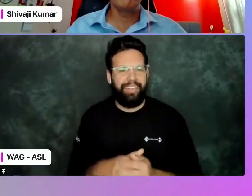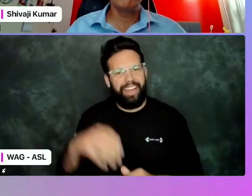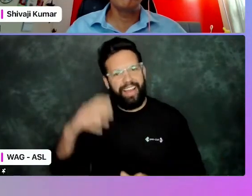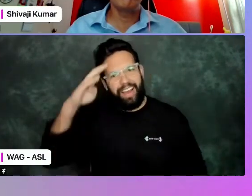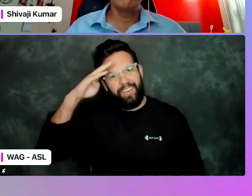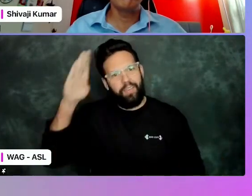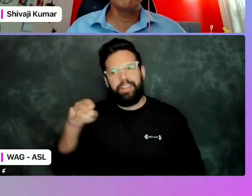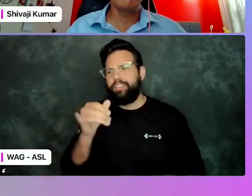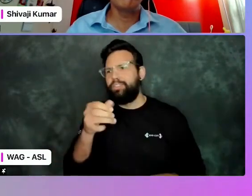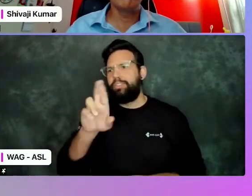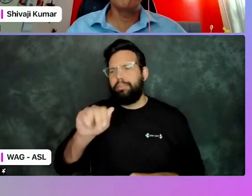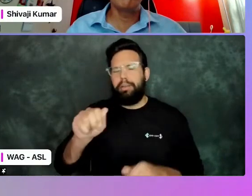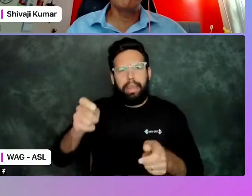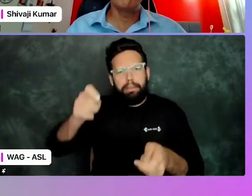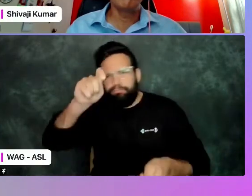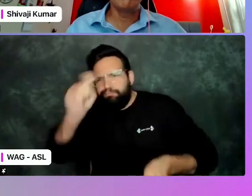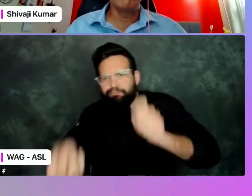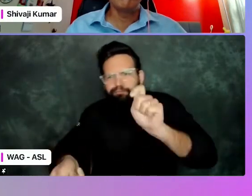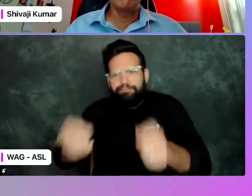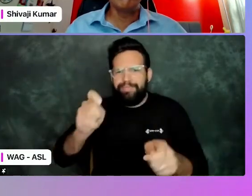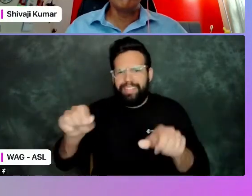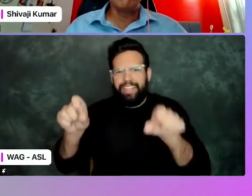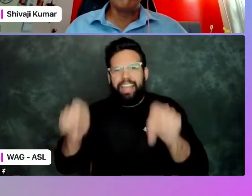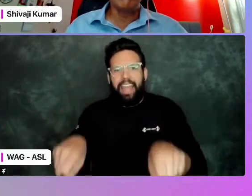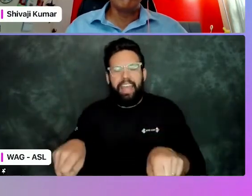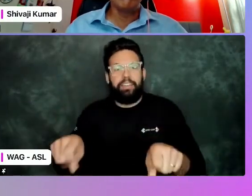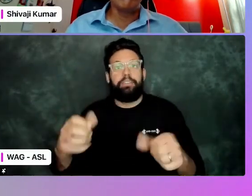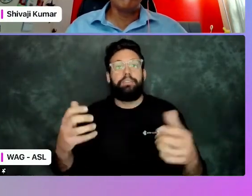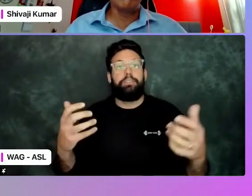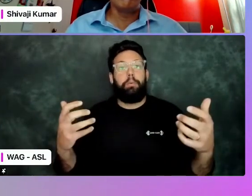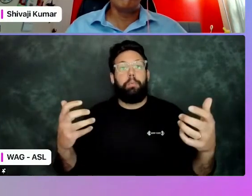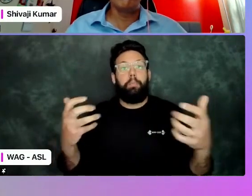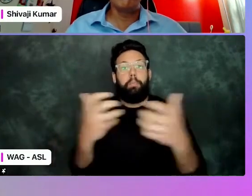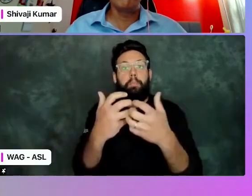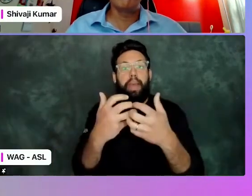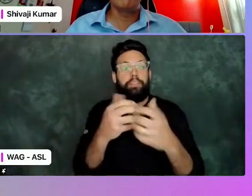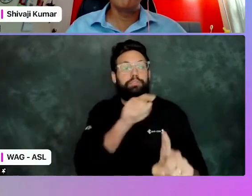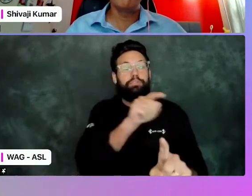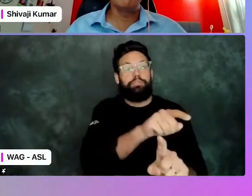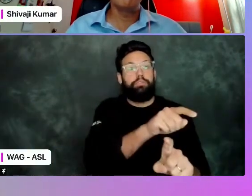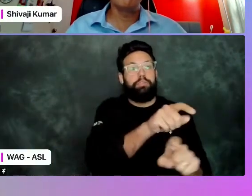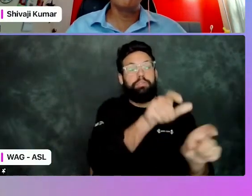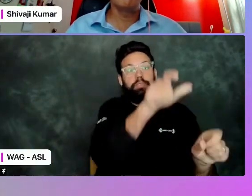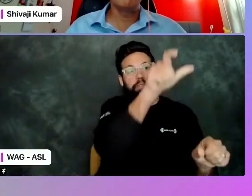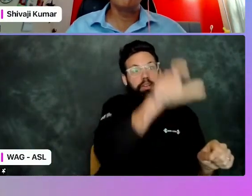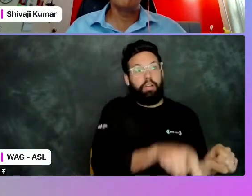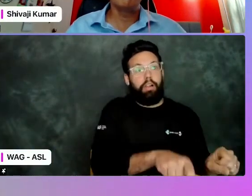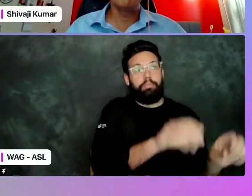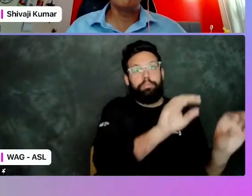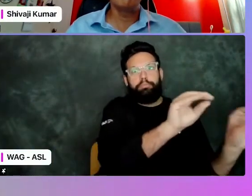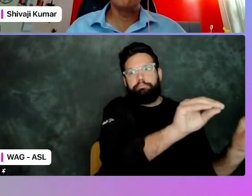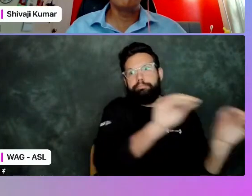so mapping Axe DevTools Pro CSV columns to specific properties in your issue tracking might be a little bit annoying,